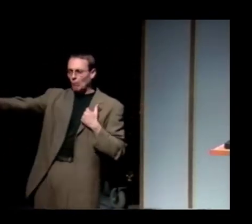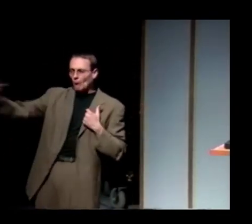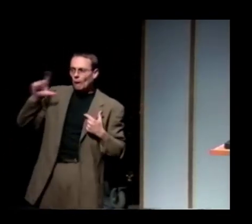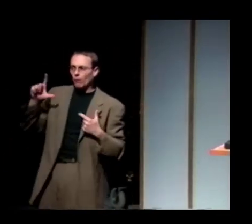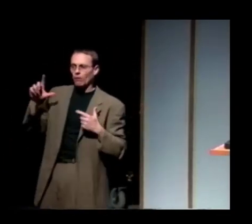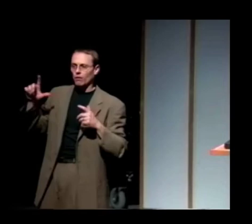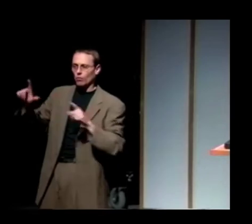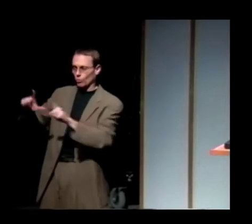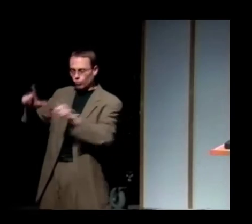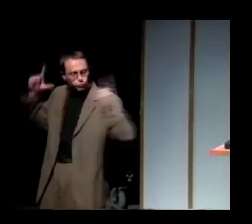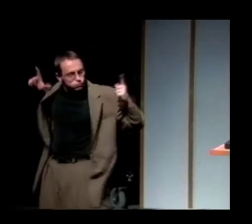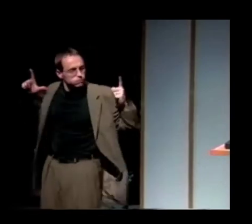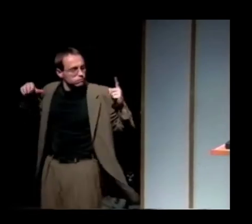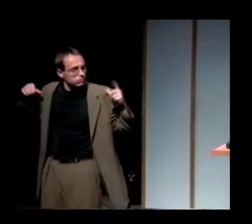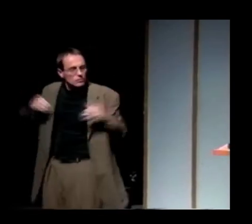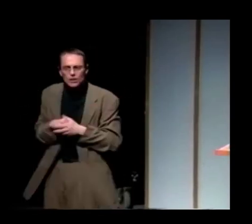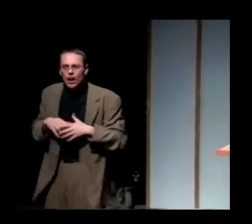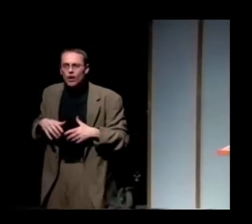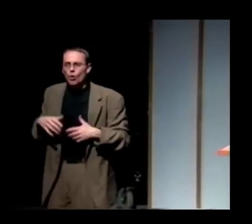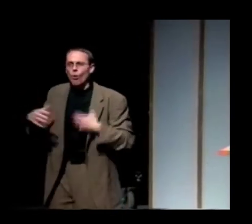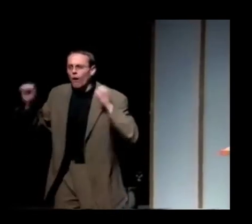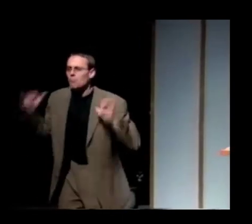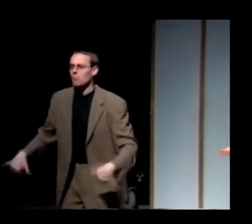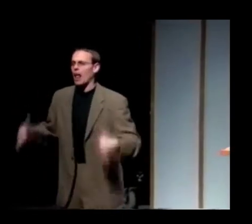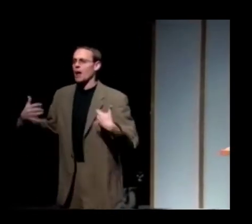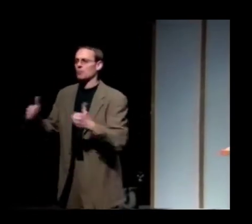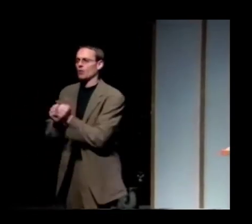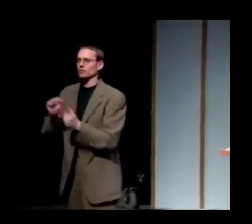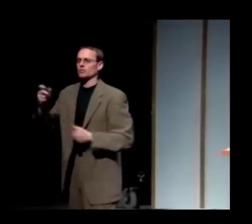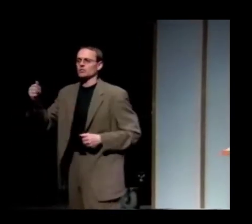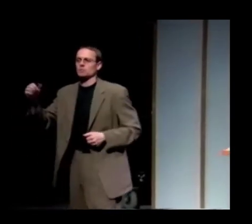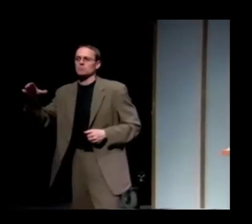YOU CAN ZOOM FAST, AND ALL OF A SUDDEN, YOU'RE RIGHT THERE AT THE DOOR OF THE HOUSE.